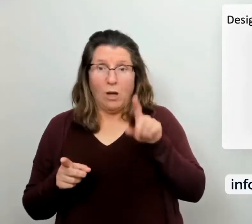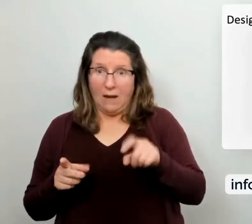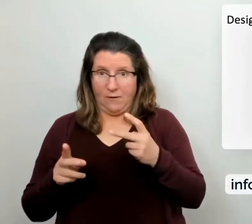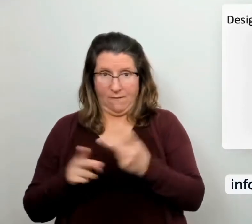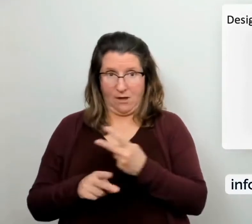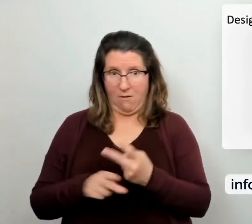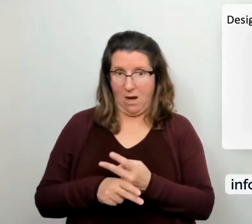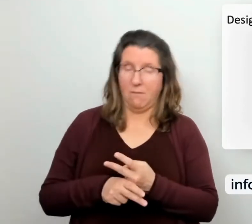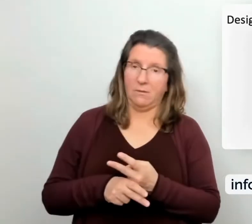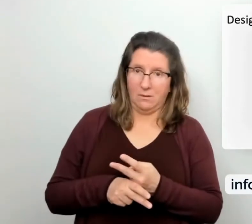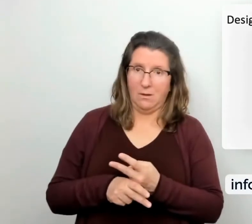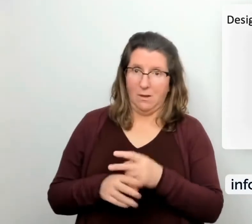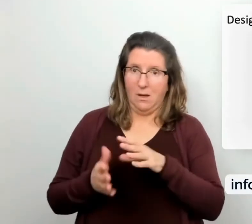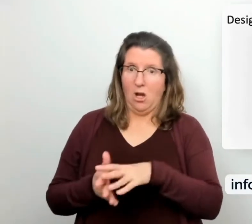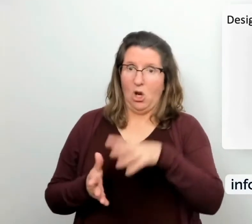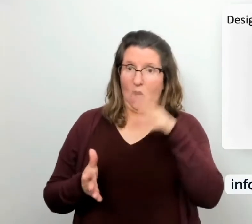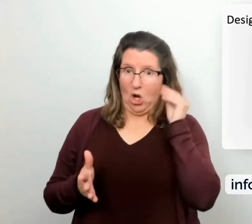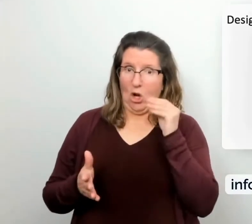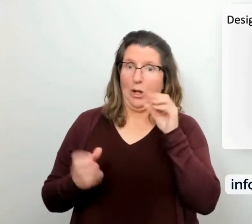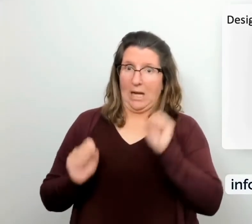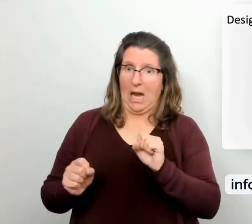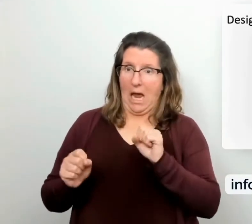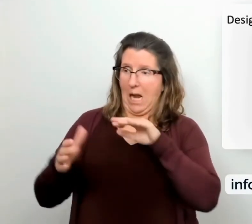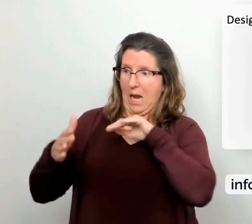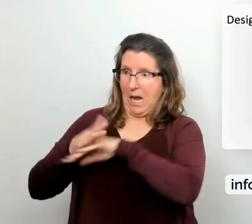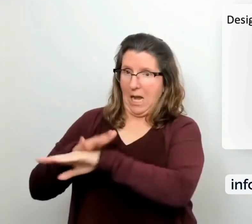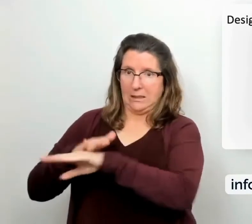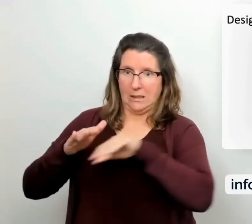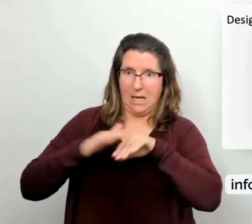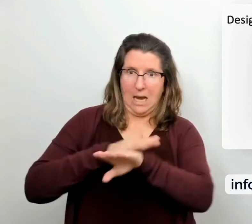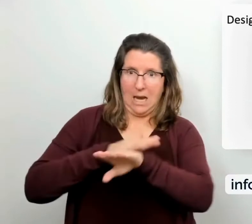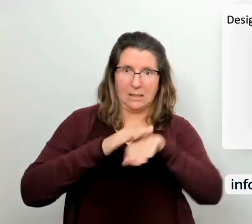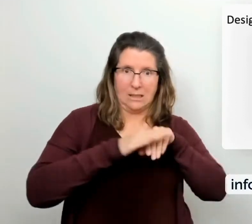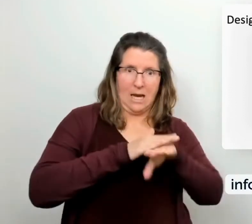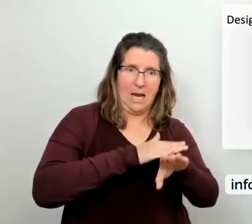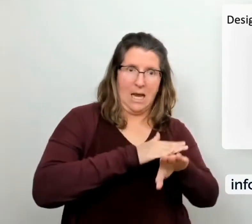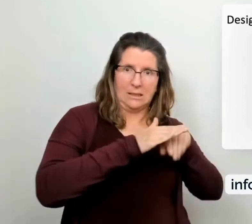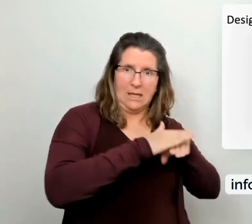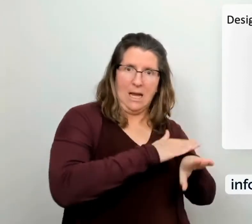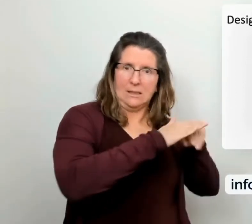So your job is to sleuth out the multiple ways your students can access the content.